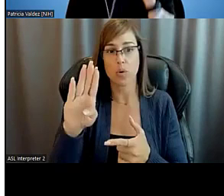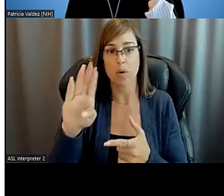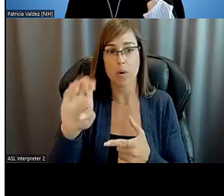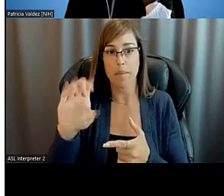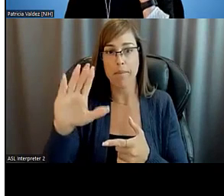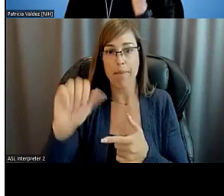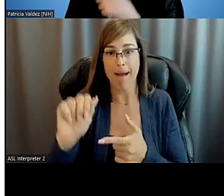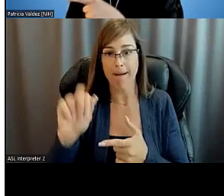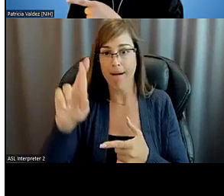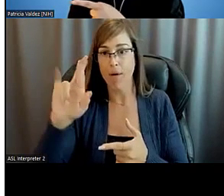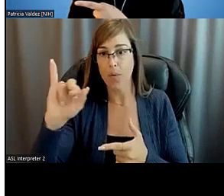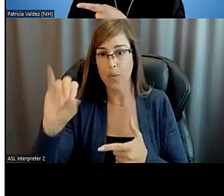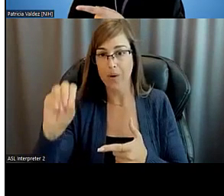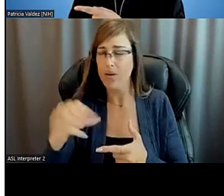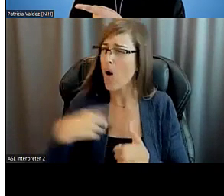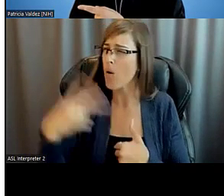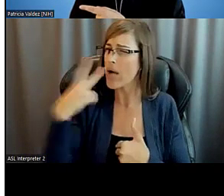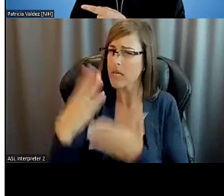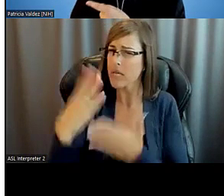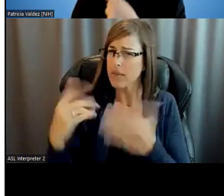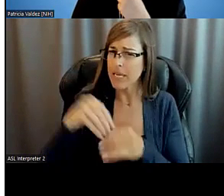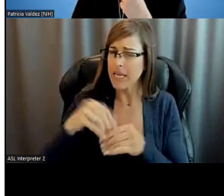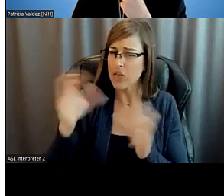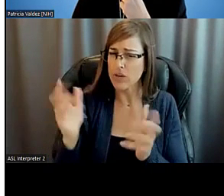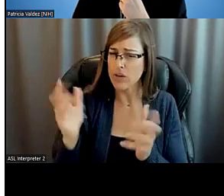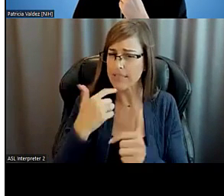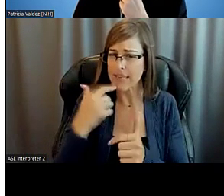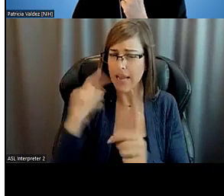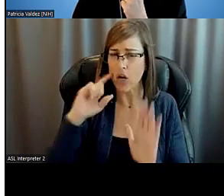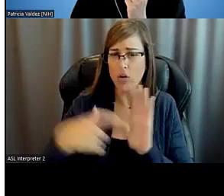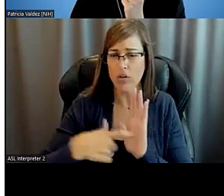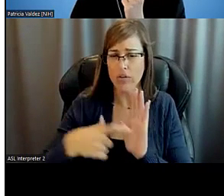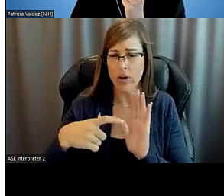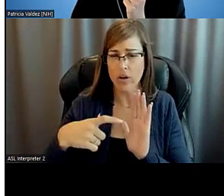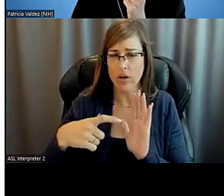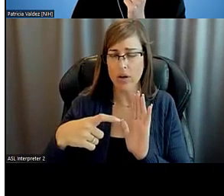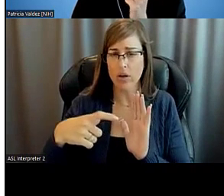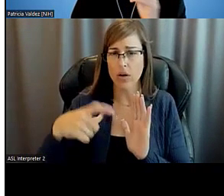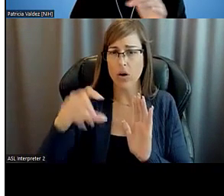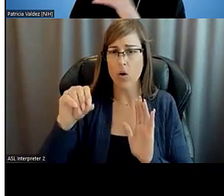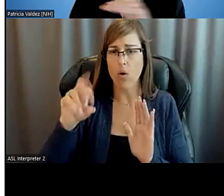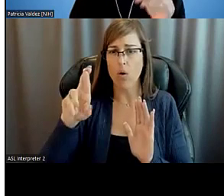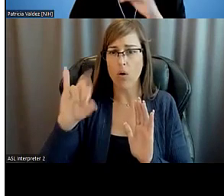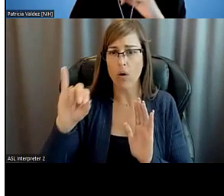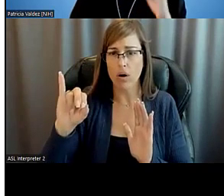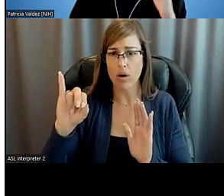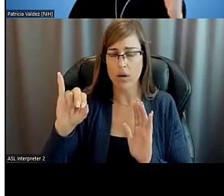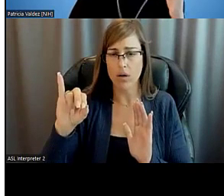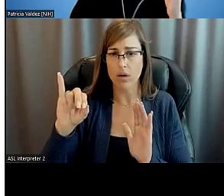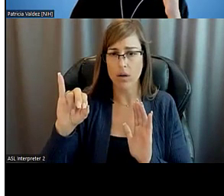Oh, I saw something in the chat. It says, "Is notifying ORI the same as notifying NIH?" No, it's not actually.